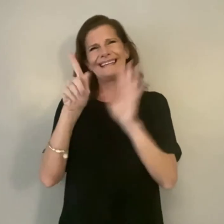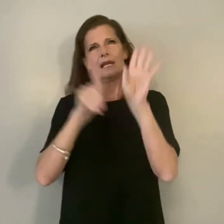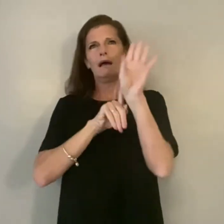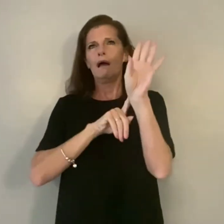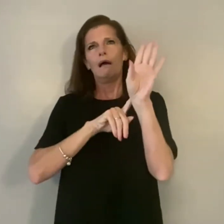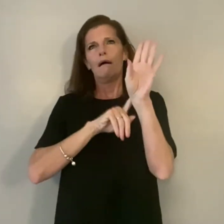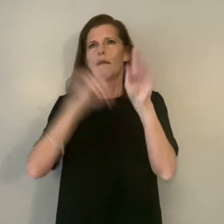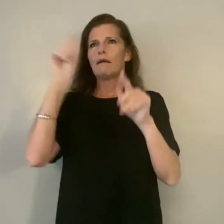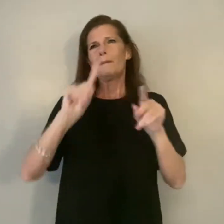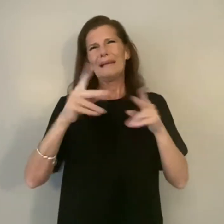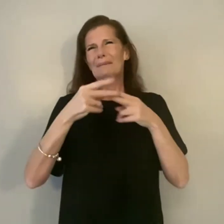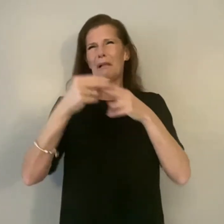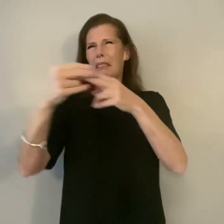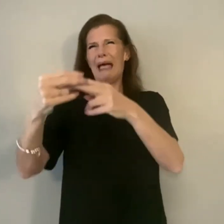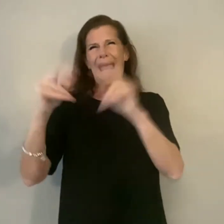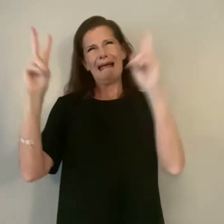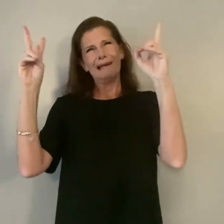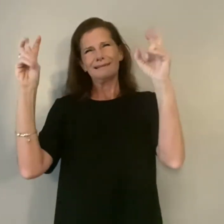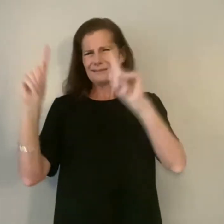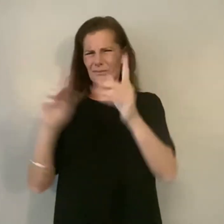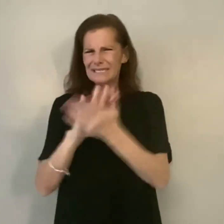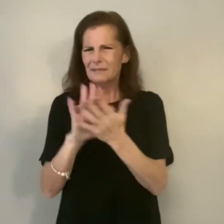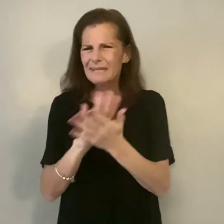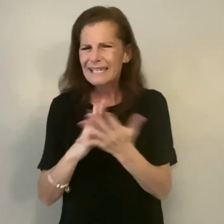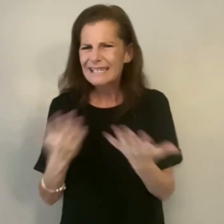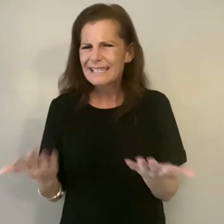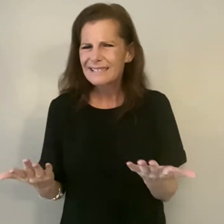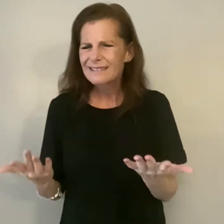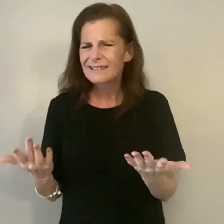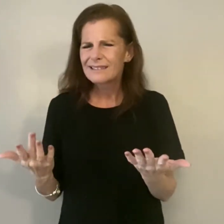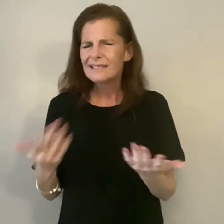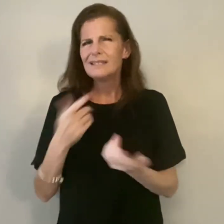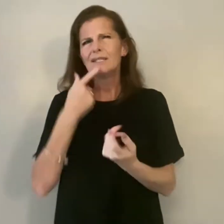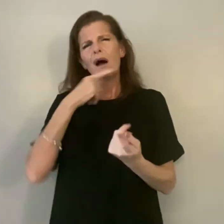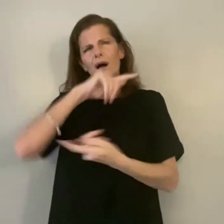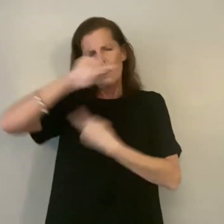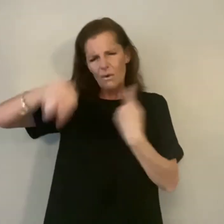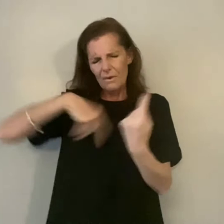What do we really mean when we say young people lead Blaze?